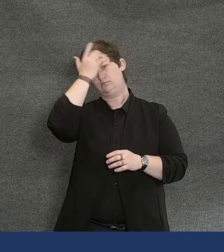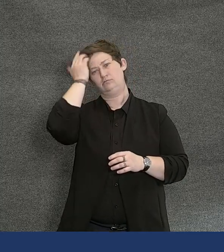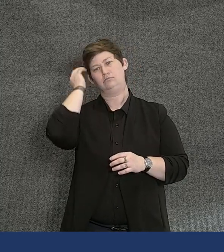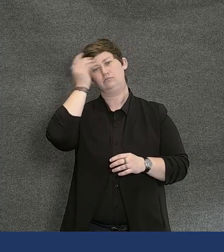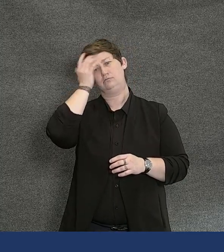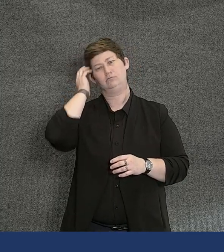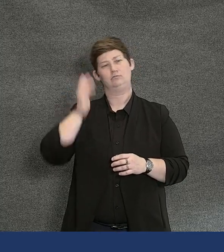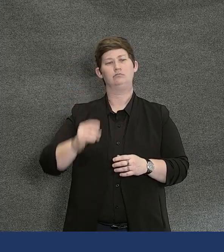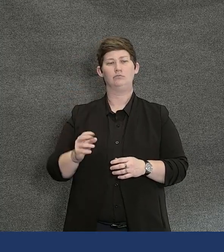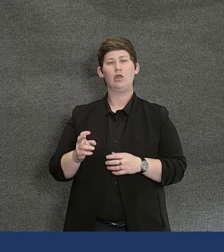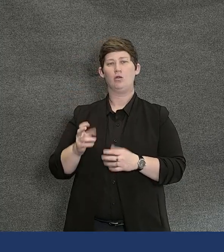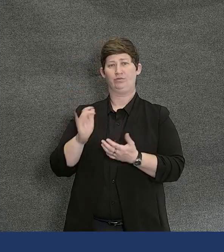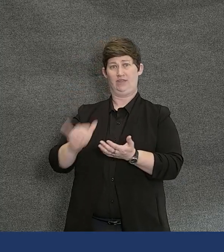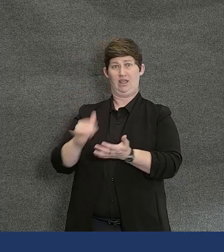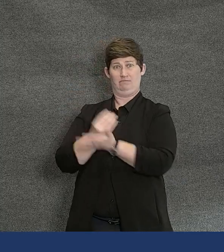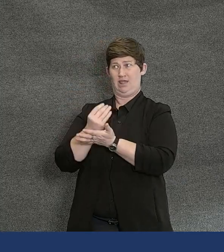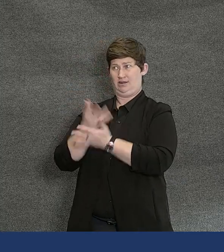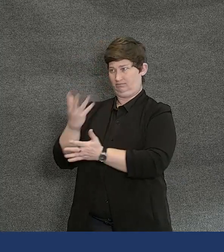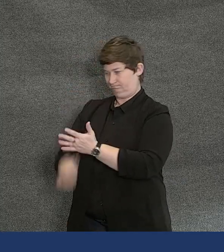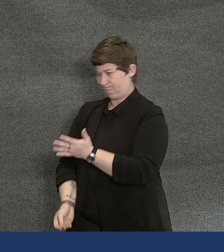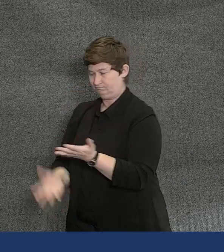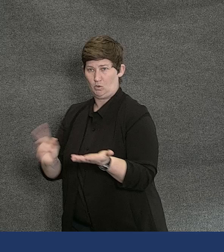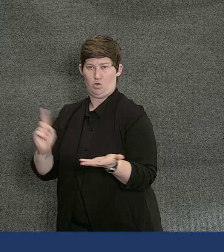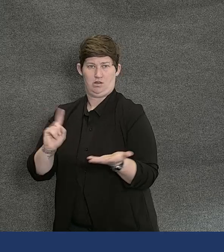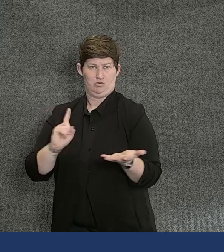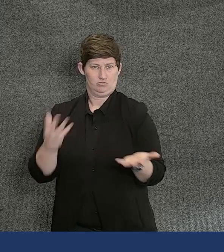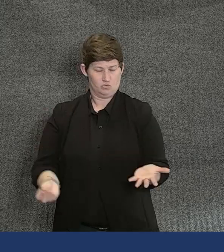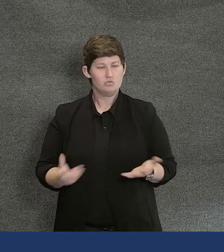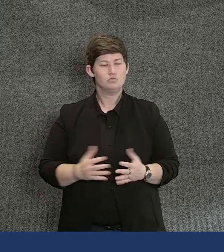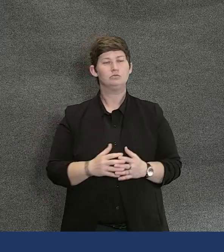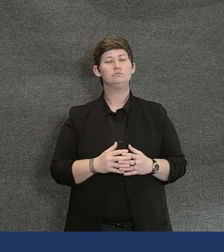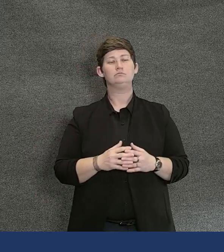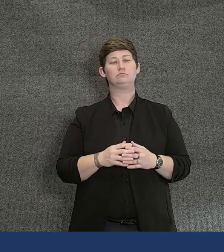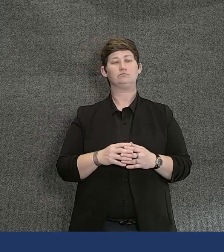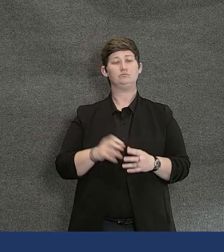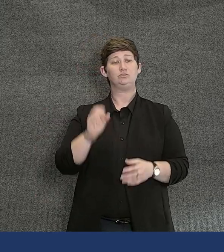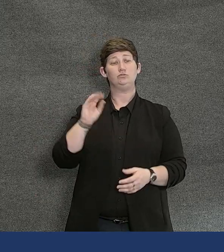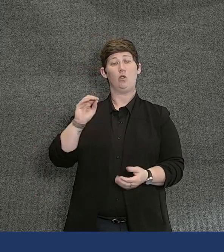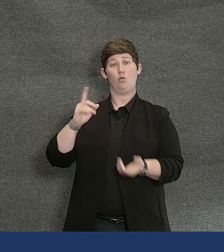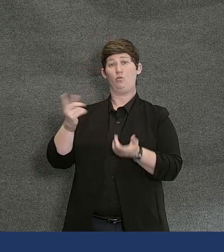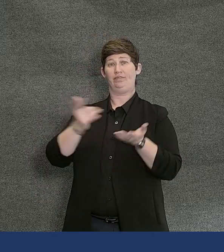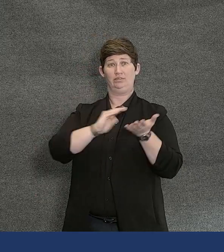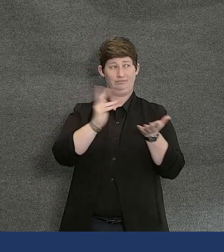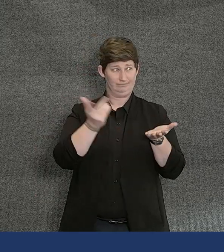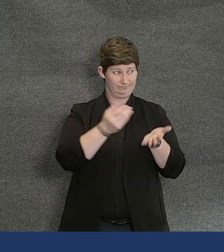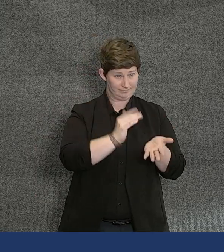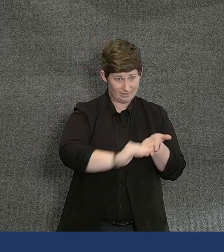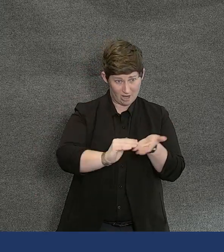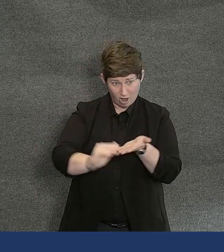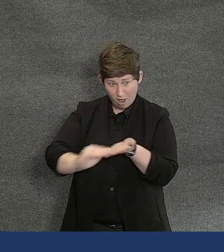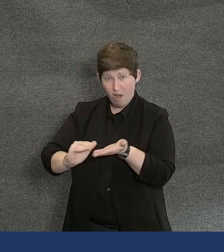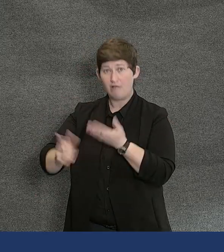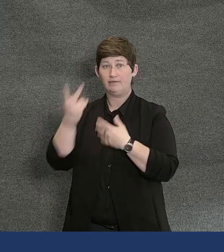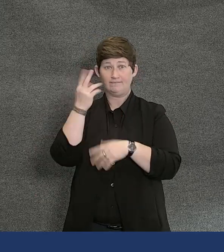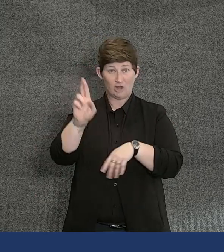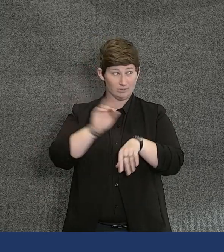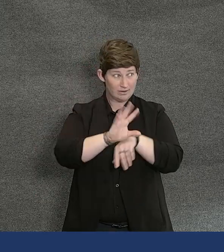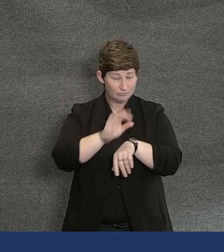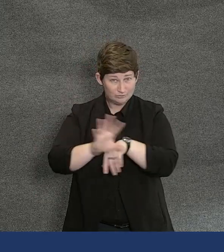measure to try to solve some of those issues. But that's a civil rights issue. Access to employment is a civil rights issue.